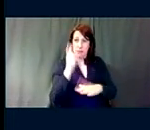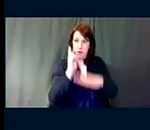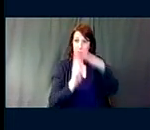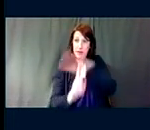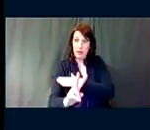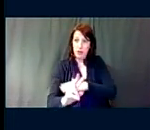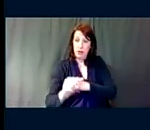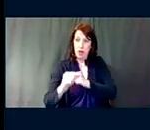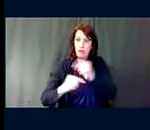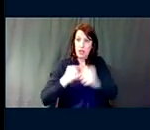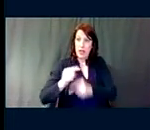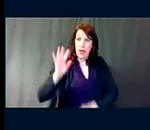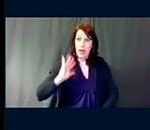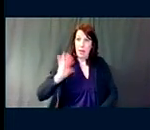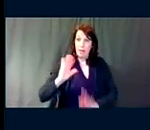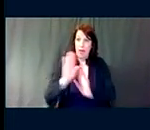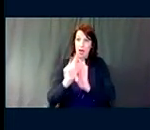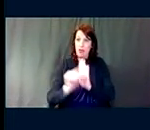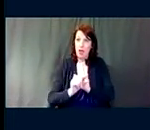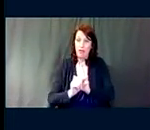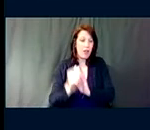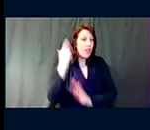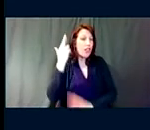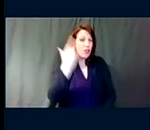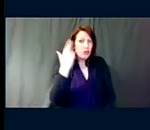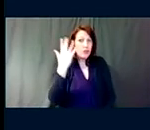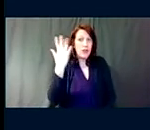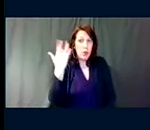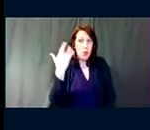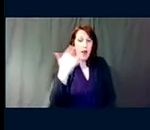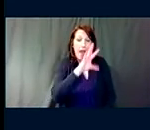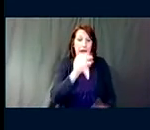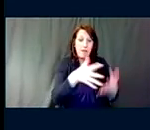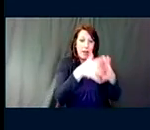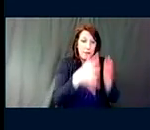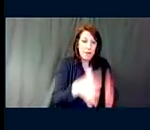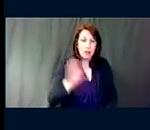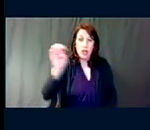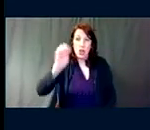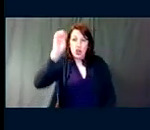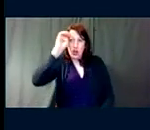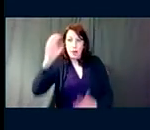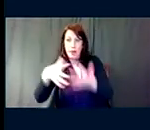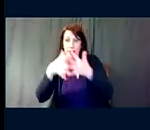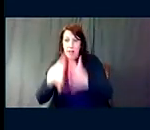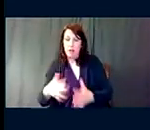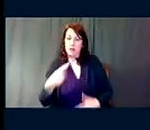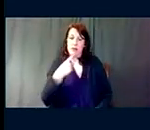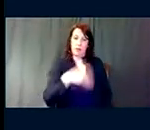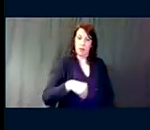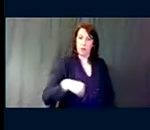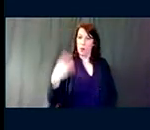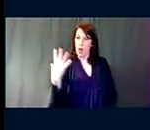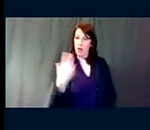SELF-IDENTIFIED RACE IS A PREDICTOR OF GENETIC BACKGROUND. THERE'S A REASON WHY AFRICAN AMERICANS AND WHY EUROPEAN-AMERICANS DEFINE